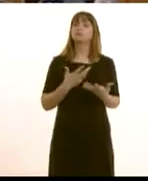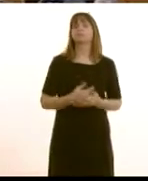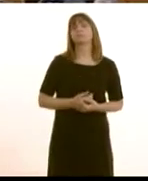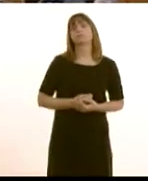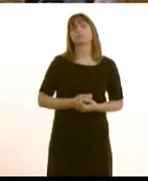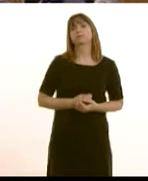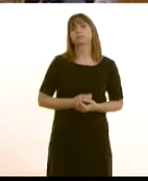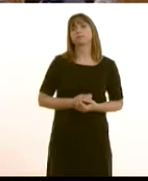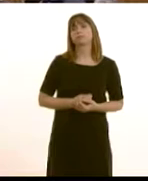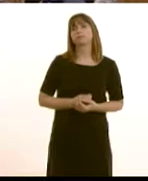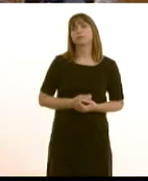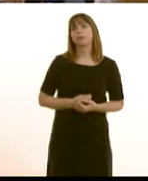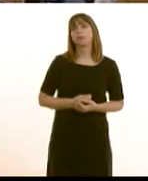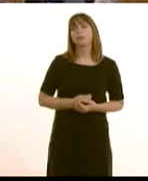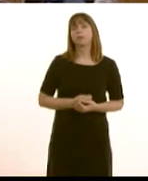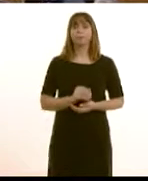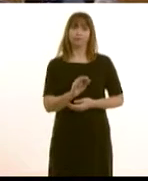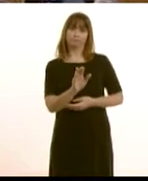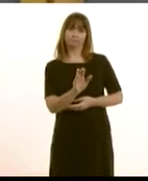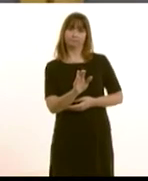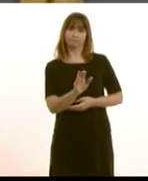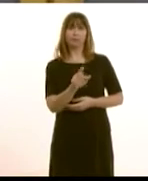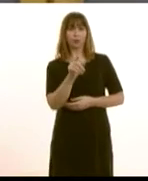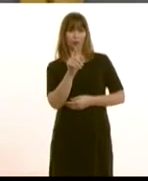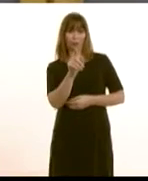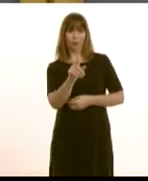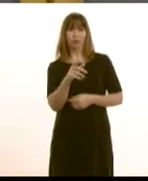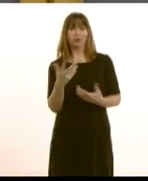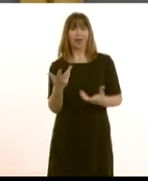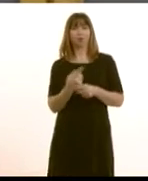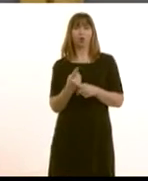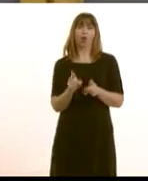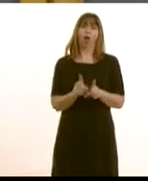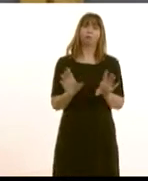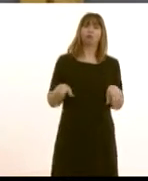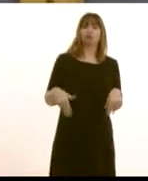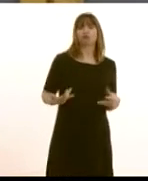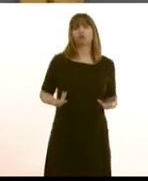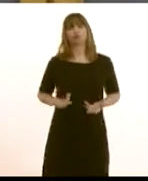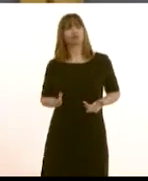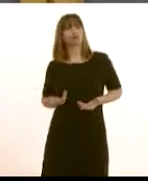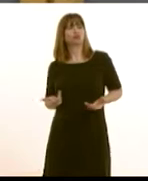Leanne Wood: First Minister, you are sounding very complacent, and this questioning session